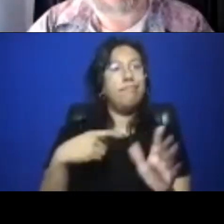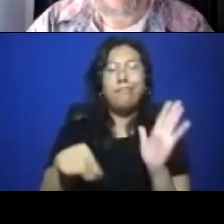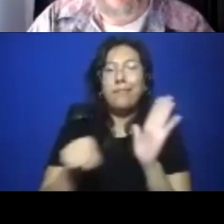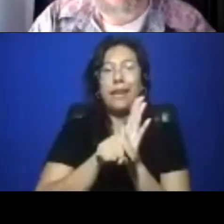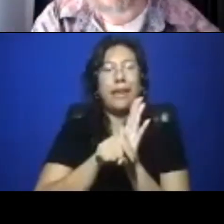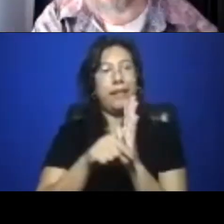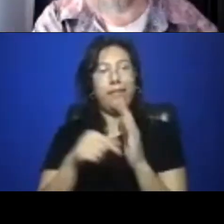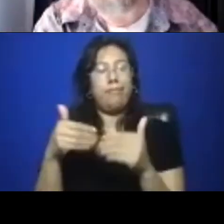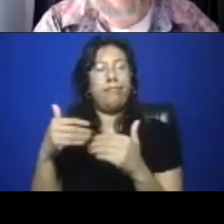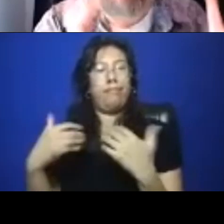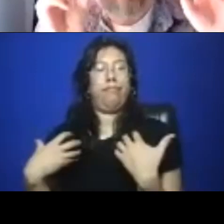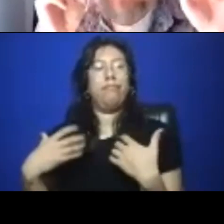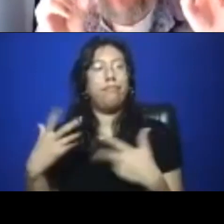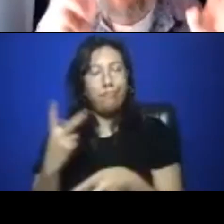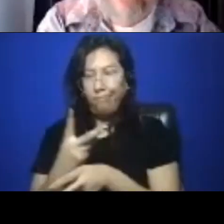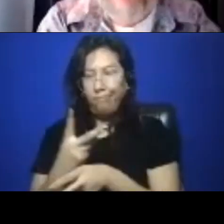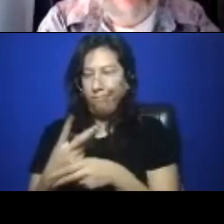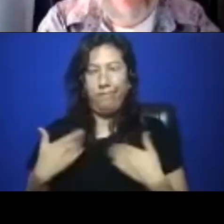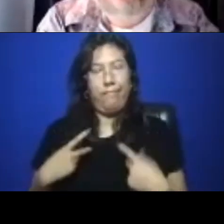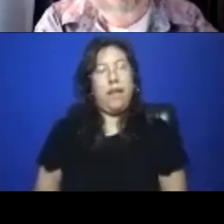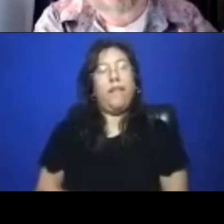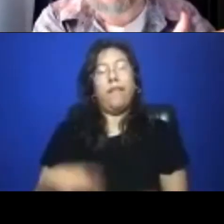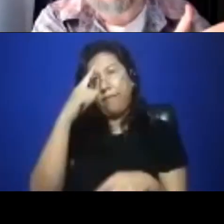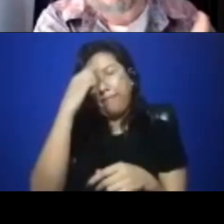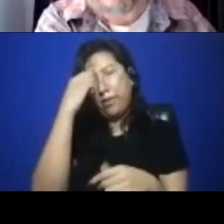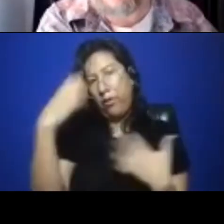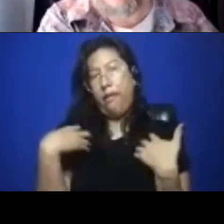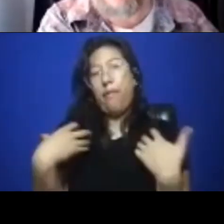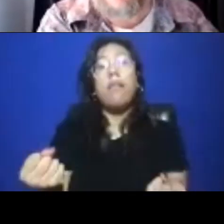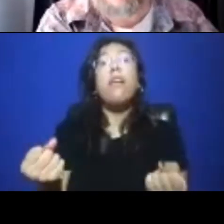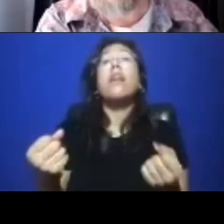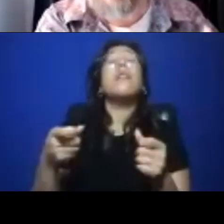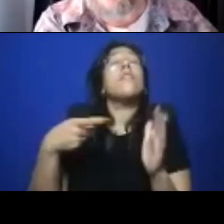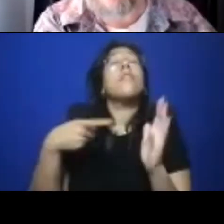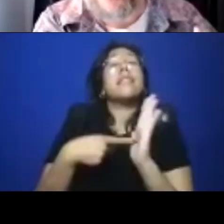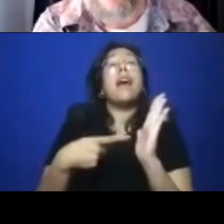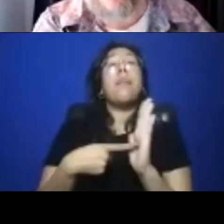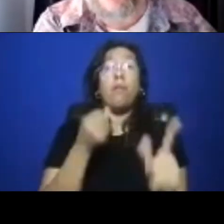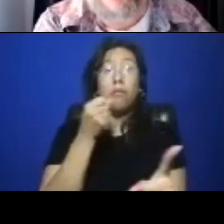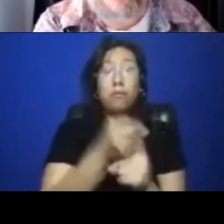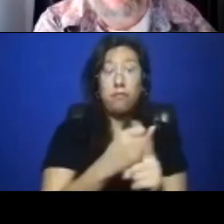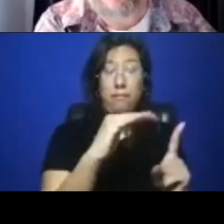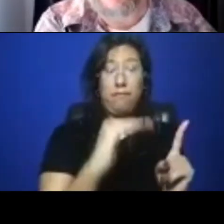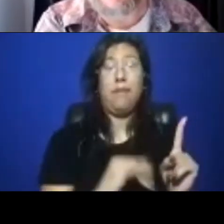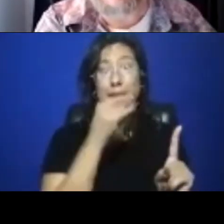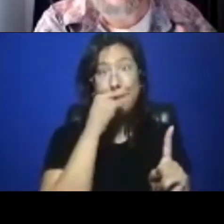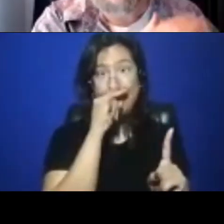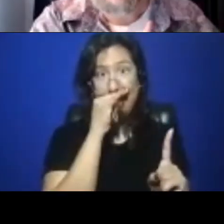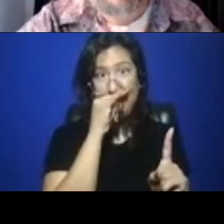of how many kind of bad things happen to a kid. Those are the adverse childhood experiences.